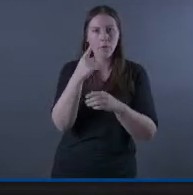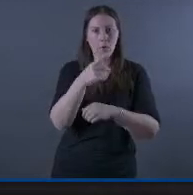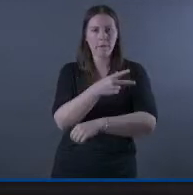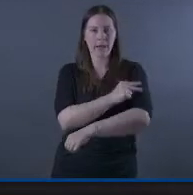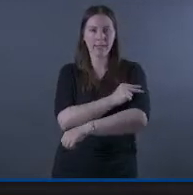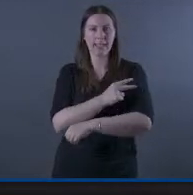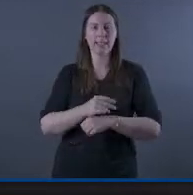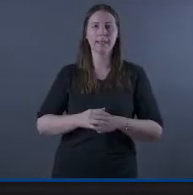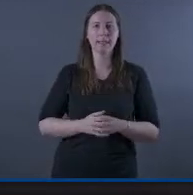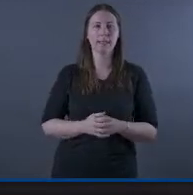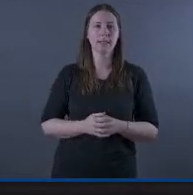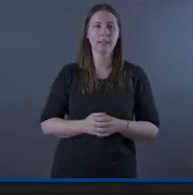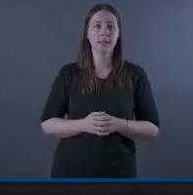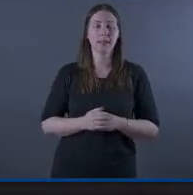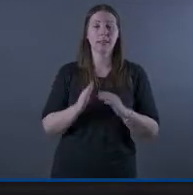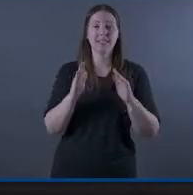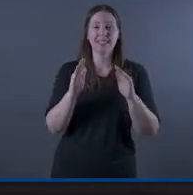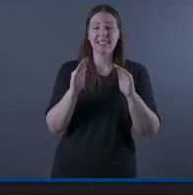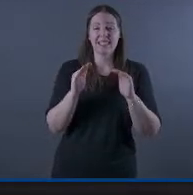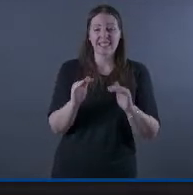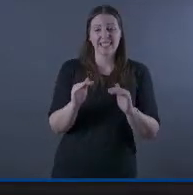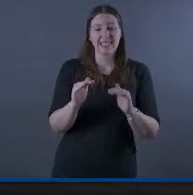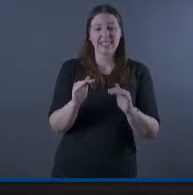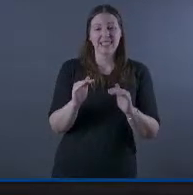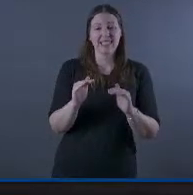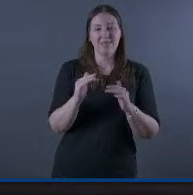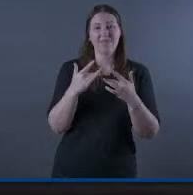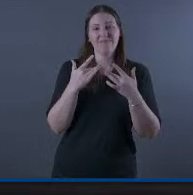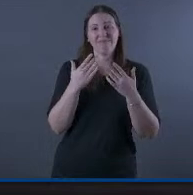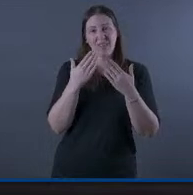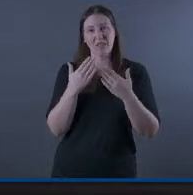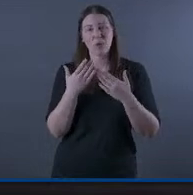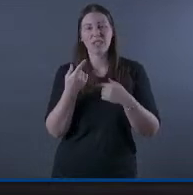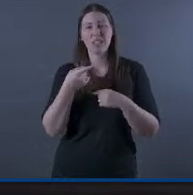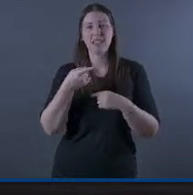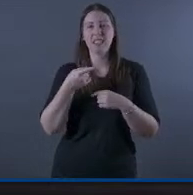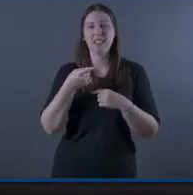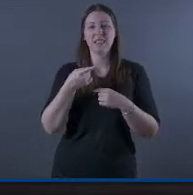is the supply has limited our ability to really move forward